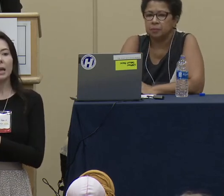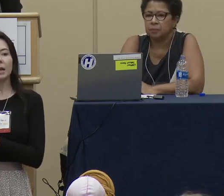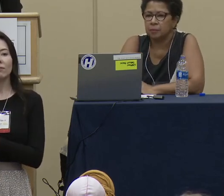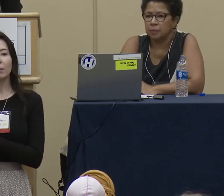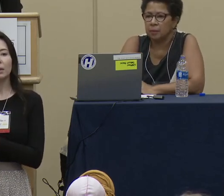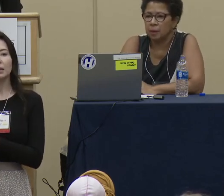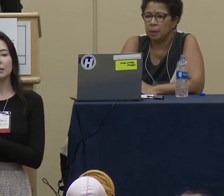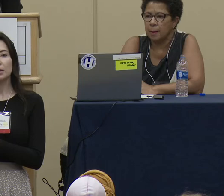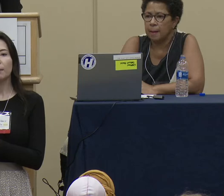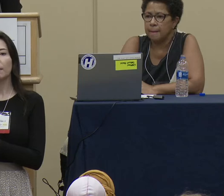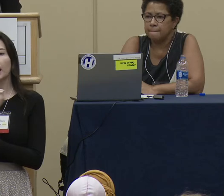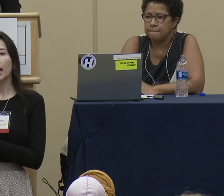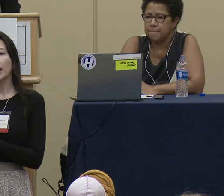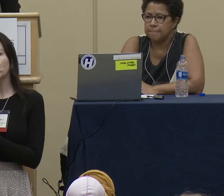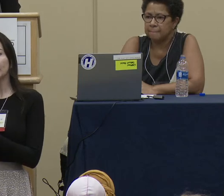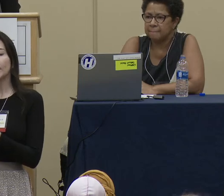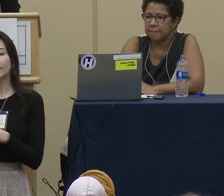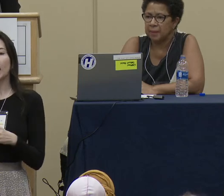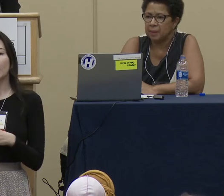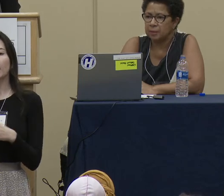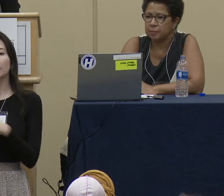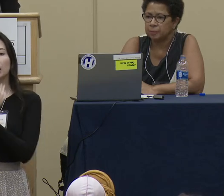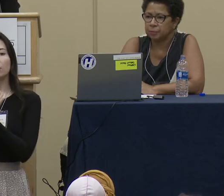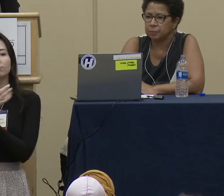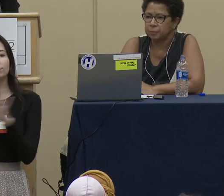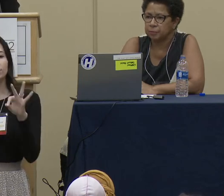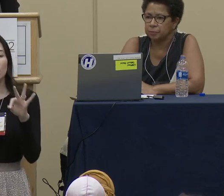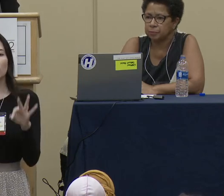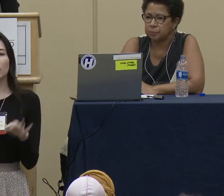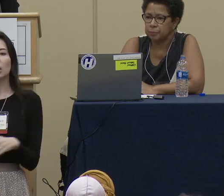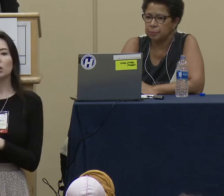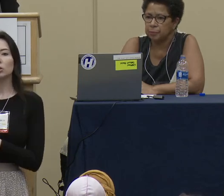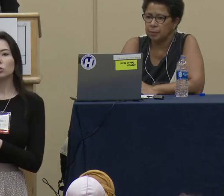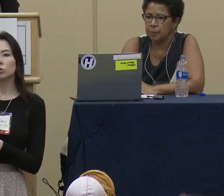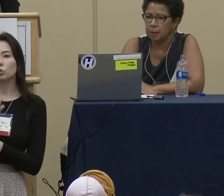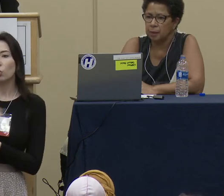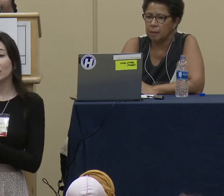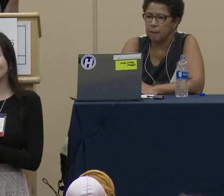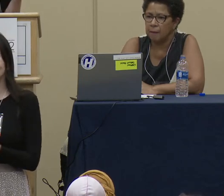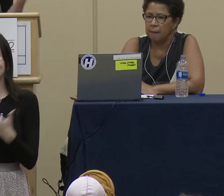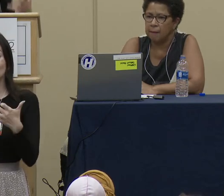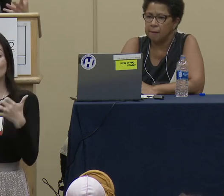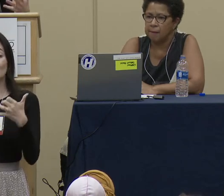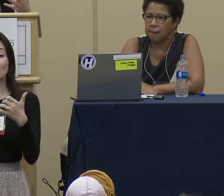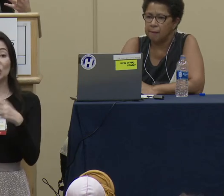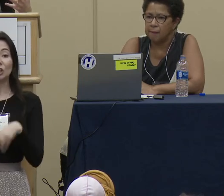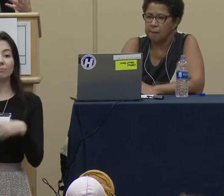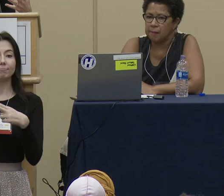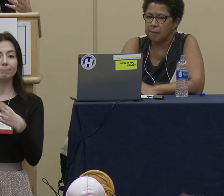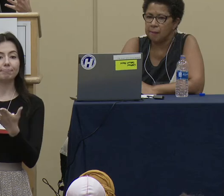session, as you know , is "Black Feminism and Black Liberation in 2022 ." This is an expansive, and, obviously,